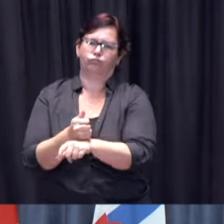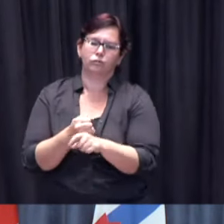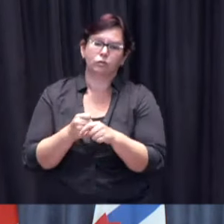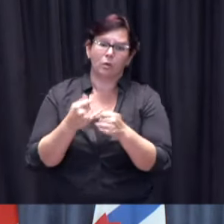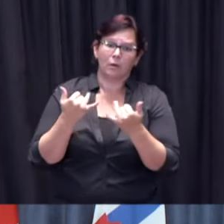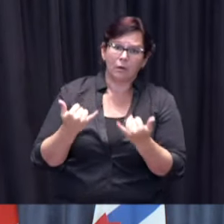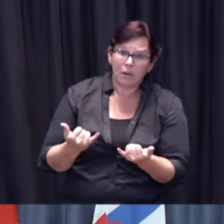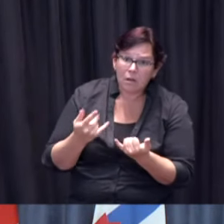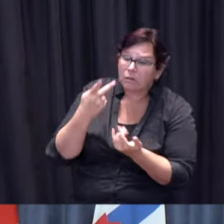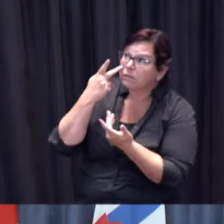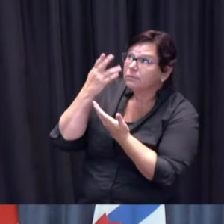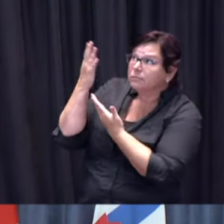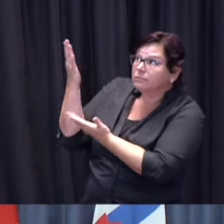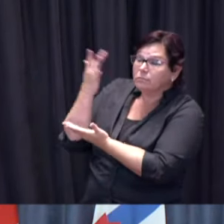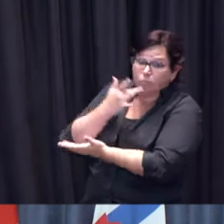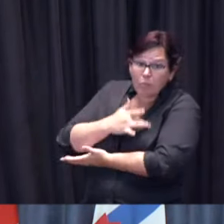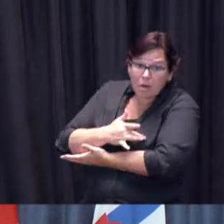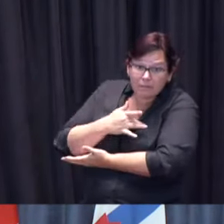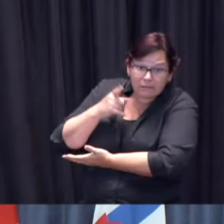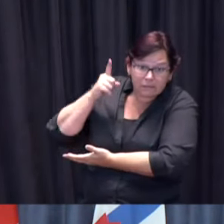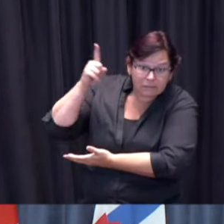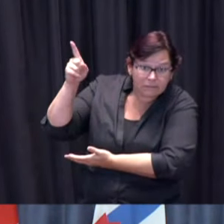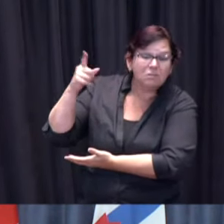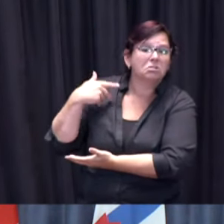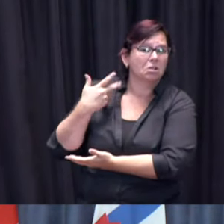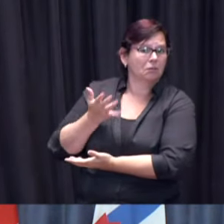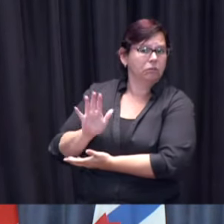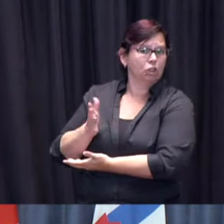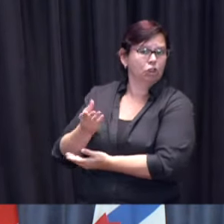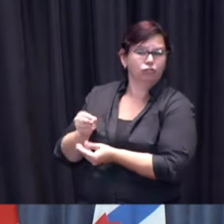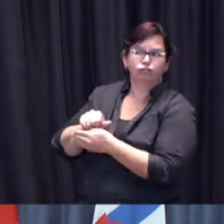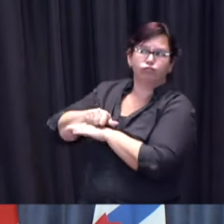we sent off last week. I know Premier Ford is just as concerned as I am